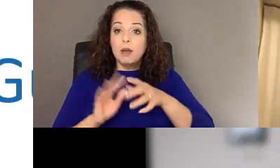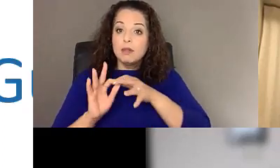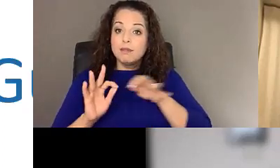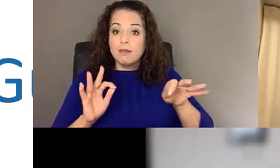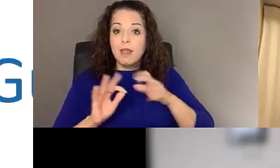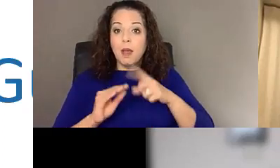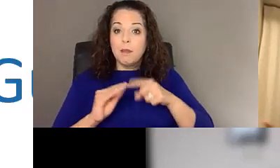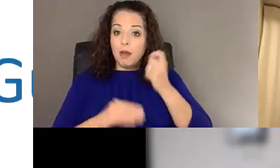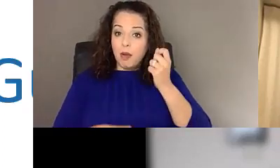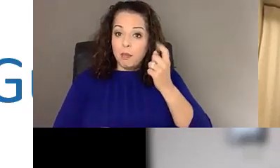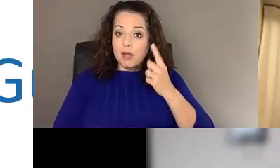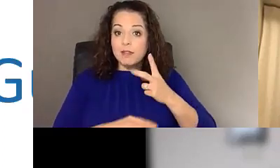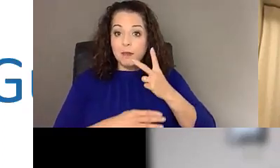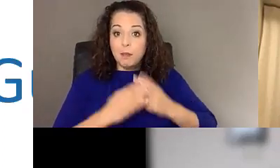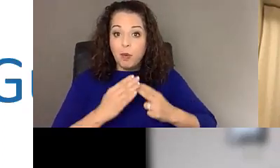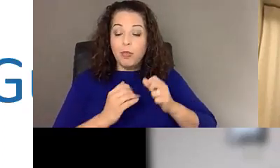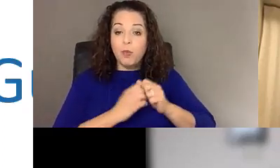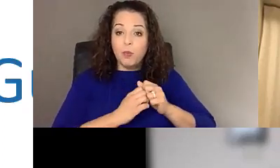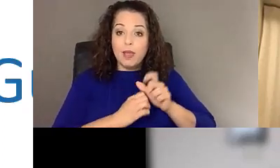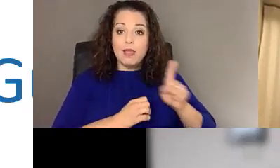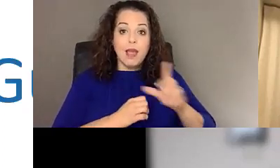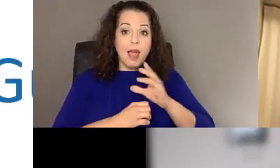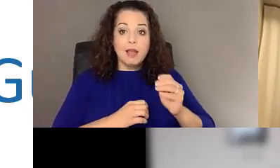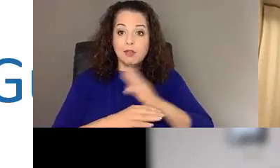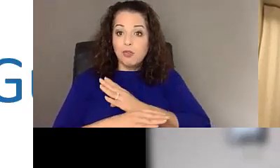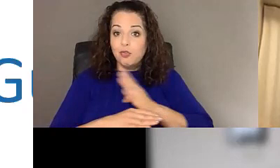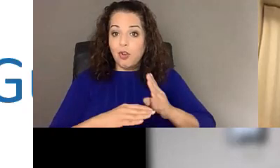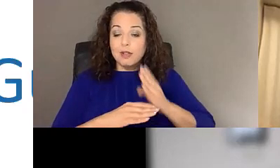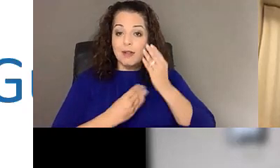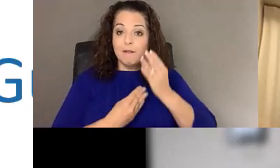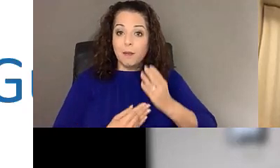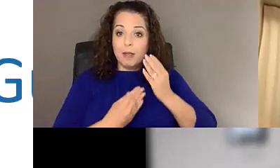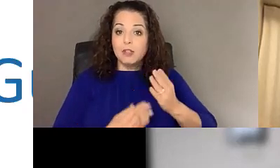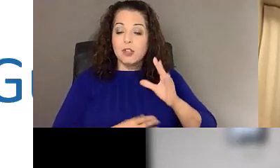both within and across information formats and data visualizations.